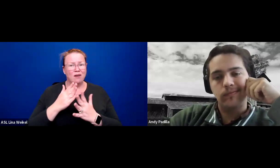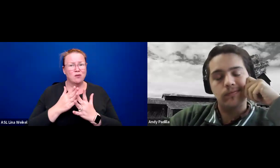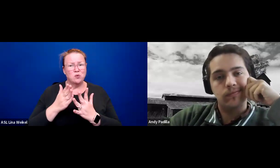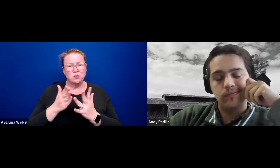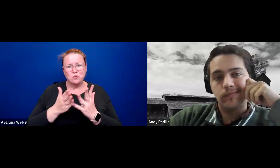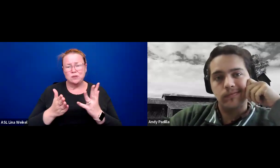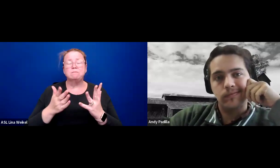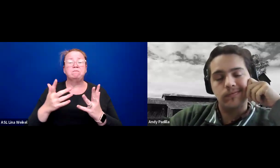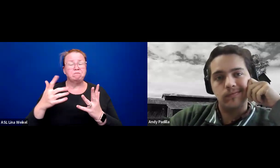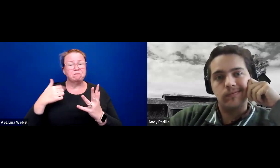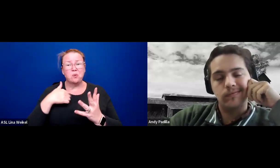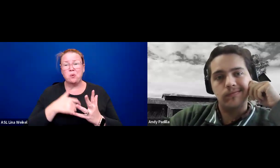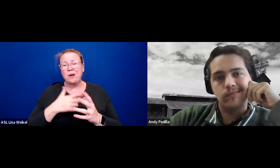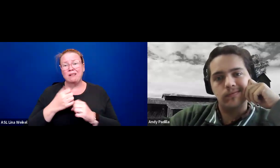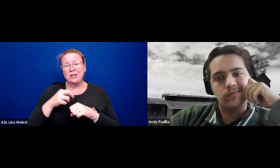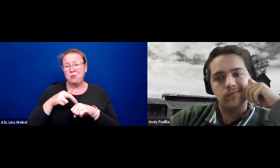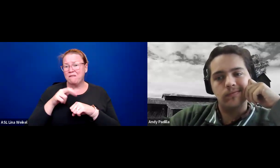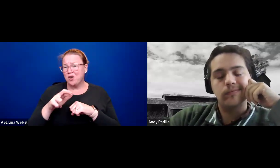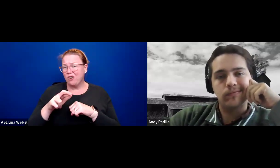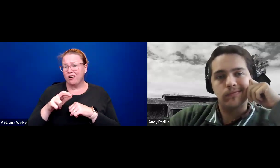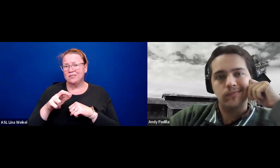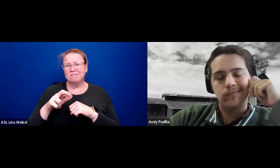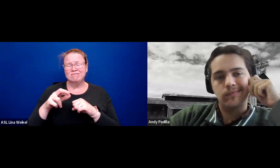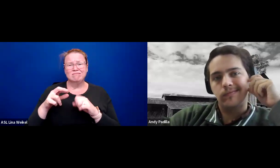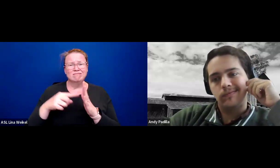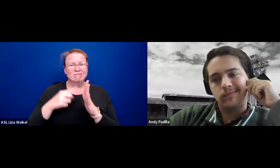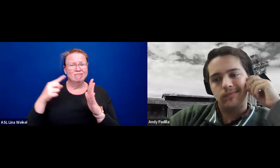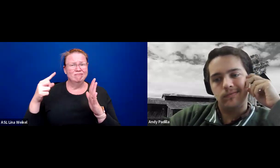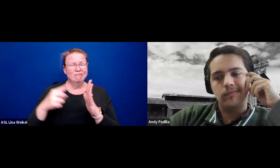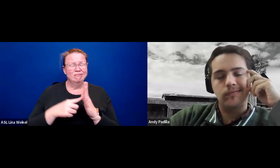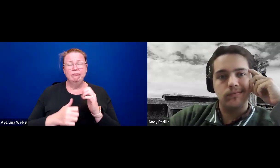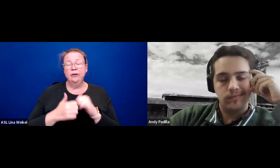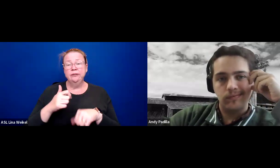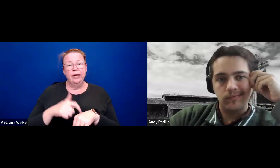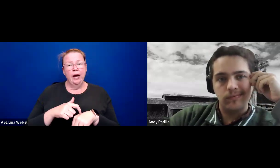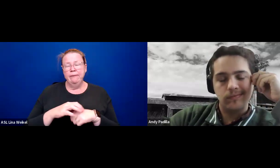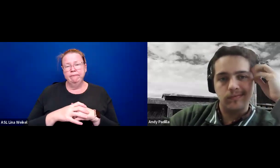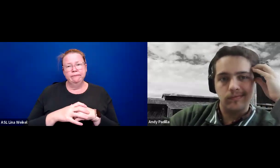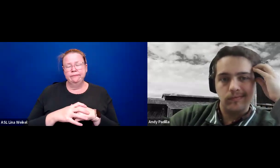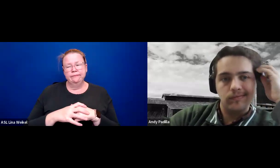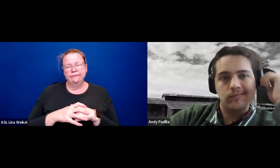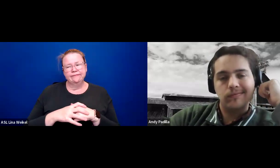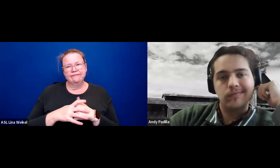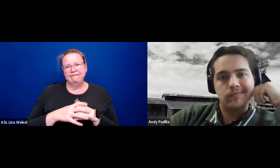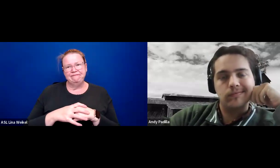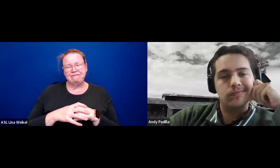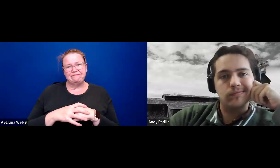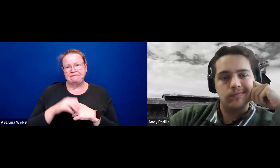Kendra Garcia: We'll get, maybe referral here and there. But majority of the time, it's Kendra Garcia: non-existent.